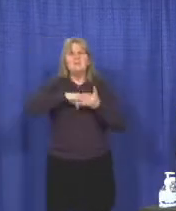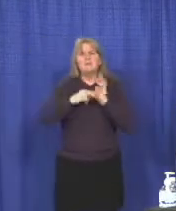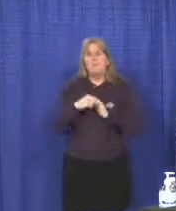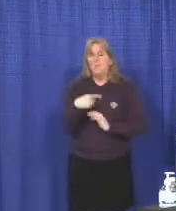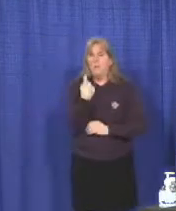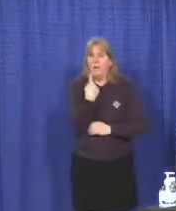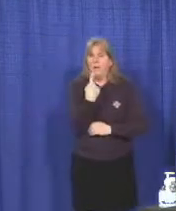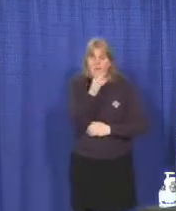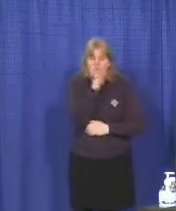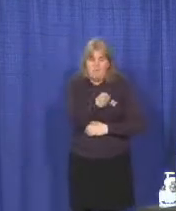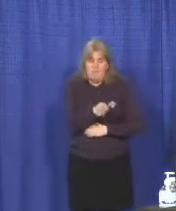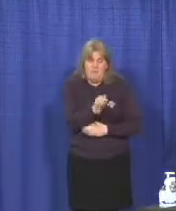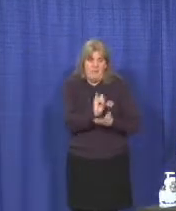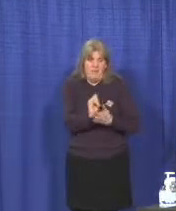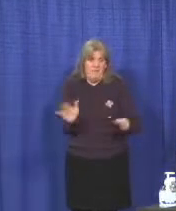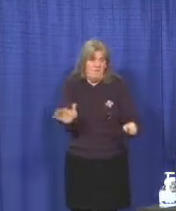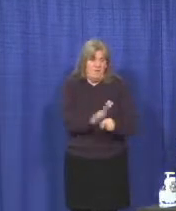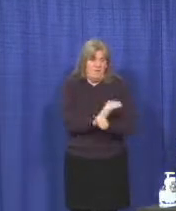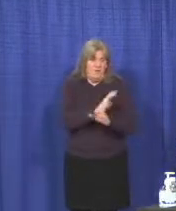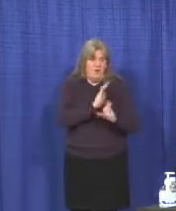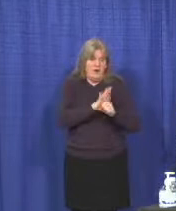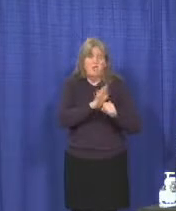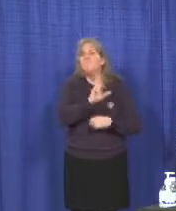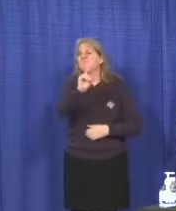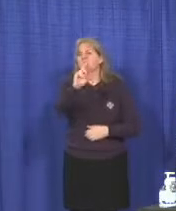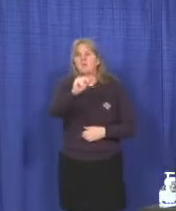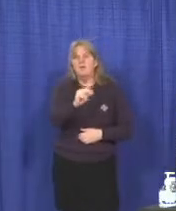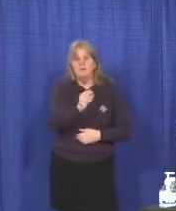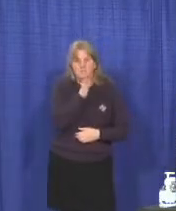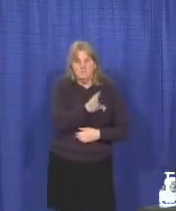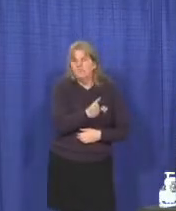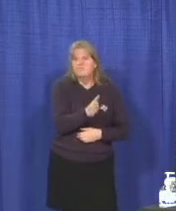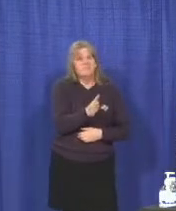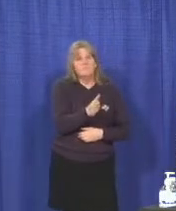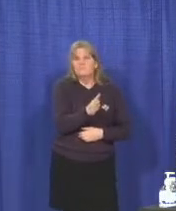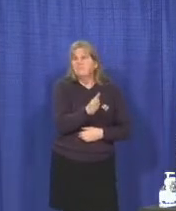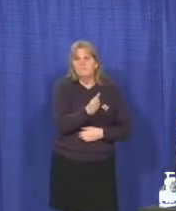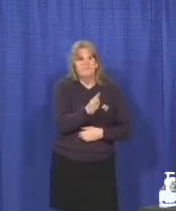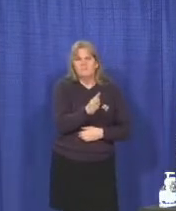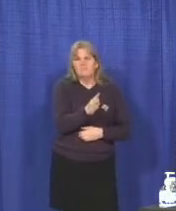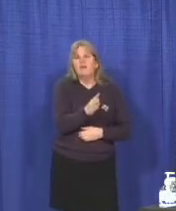No single measure alone will protect our population.